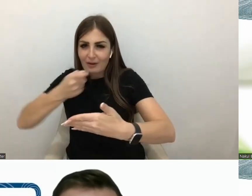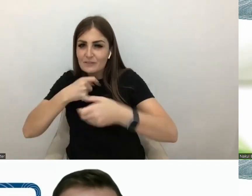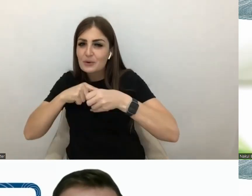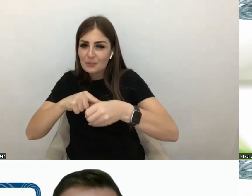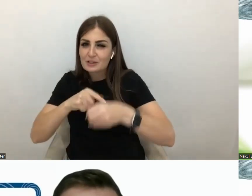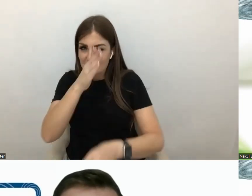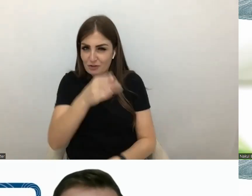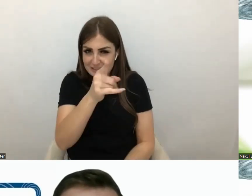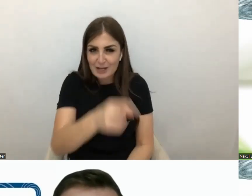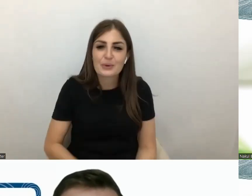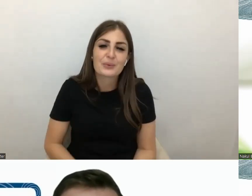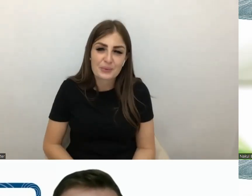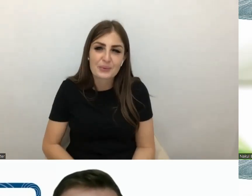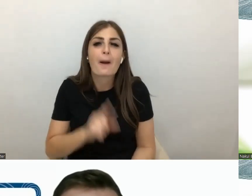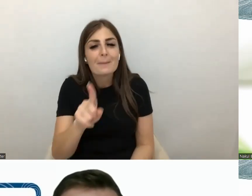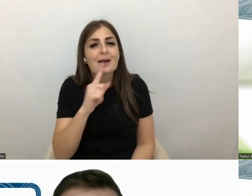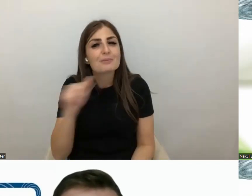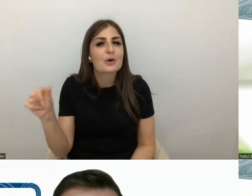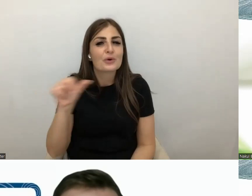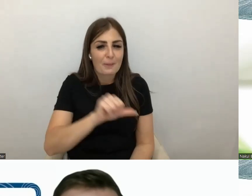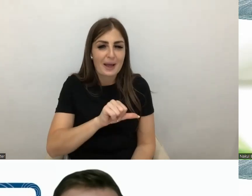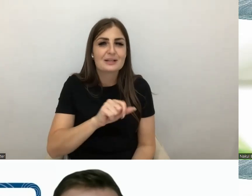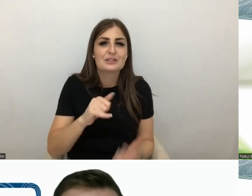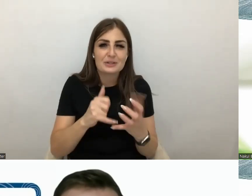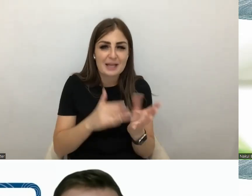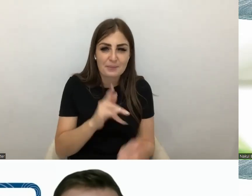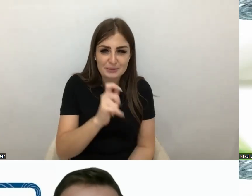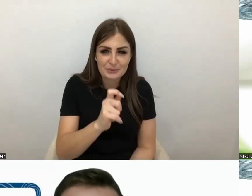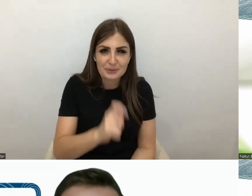directed at you, I am sure we'll get back to you again, Sam.